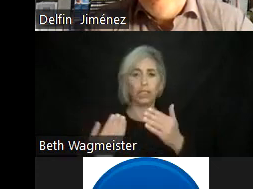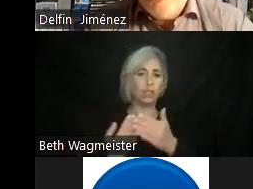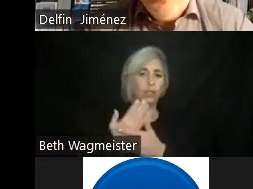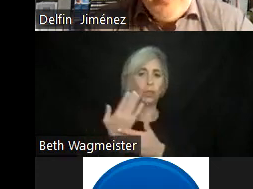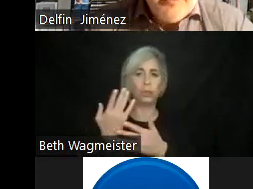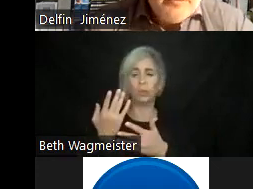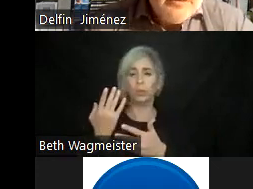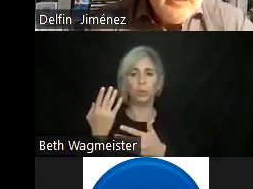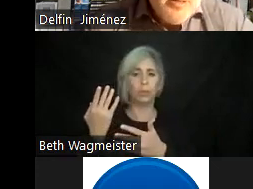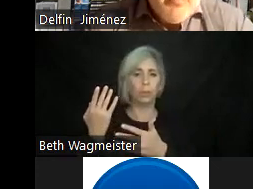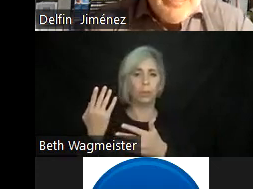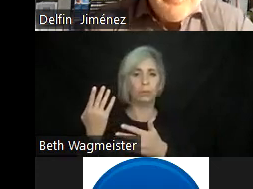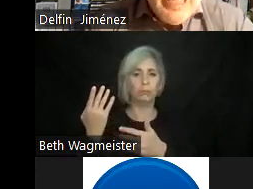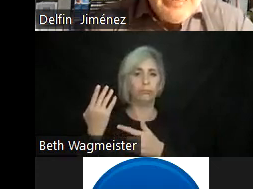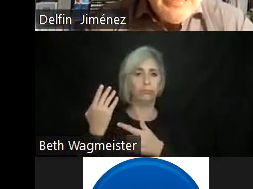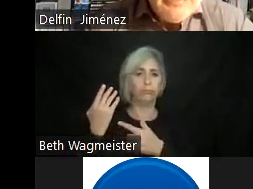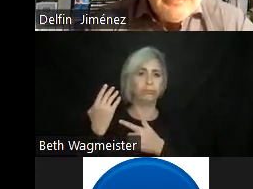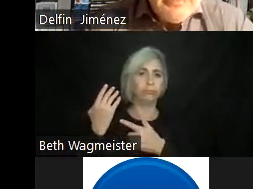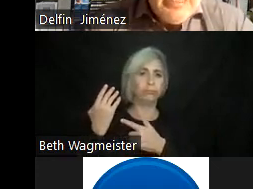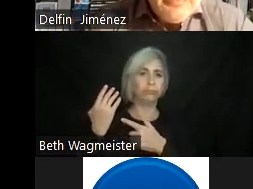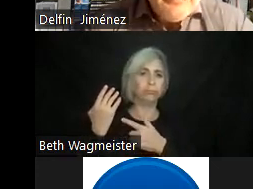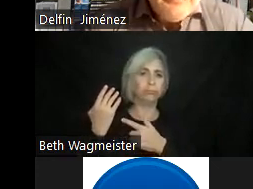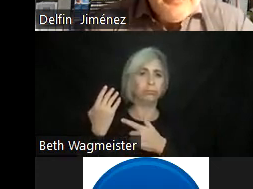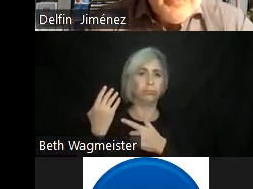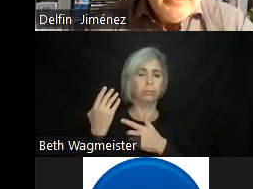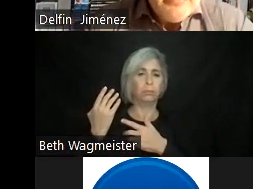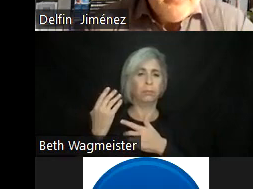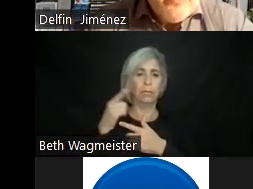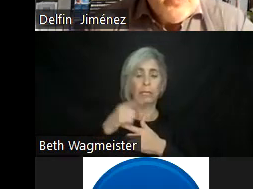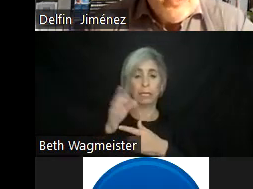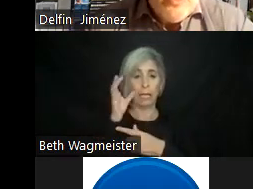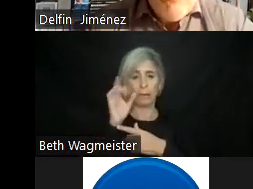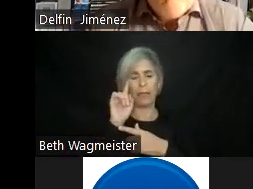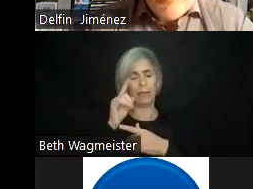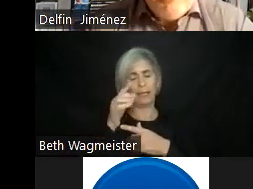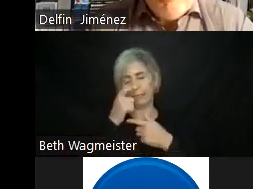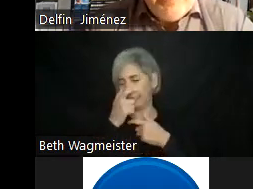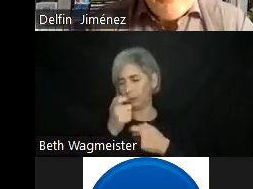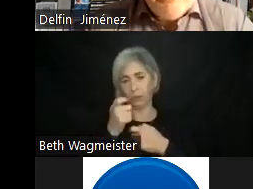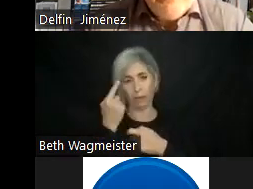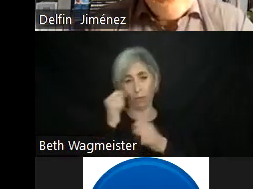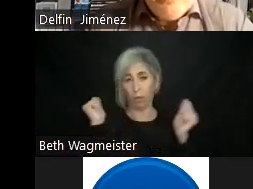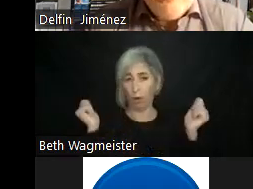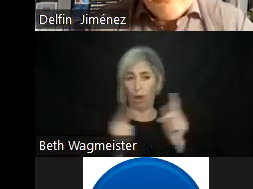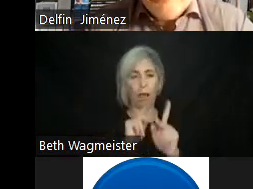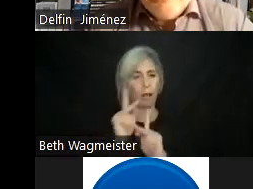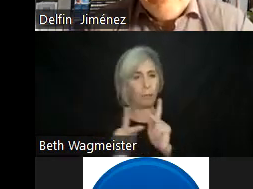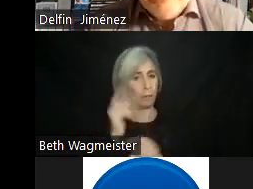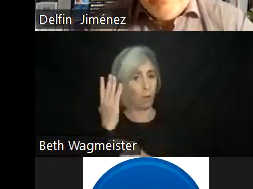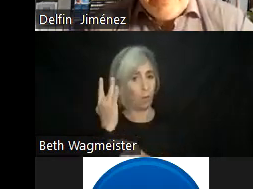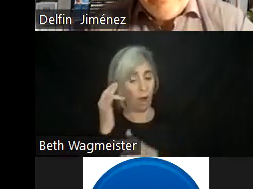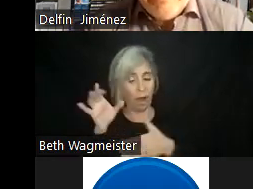union, but I think it is interesting for everyone because the content I think is